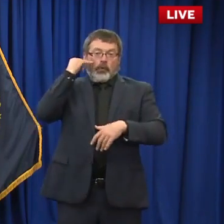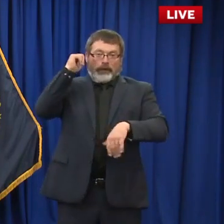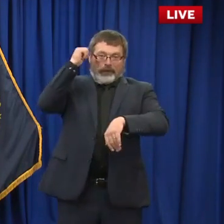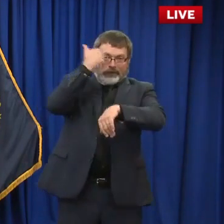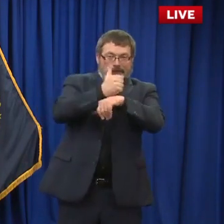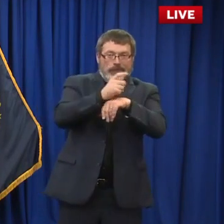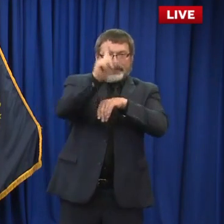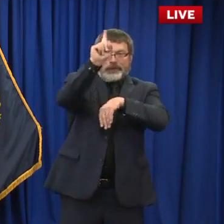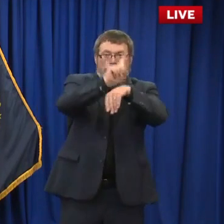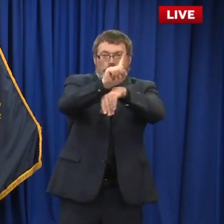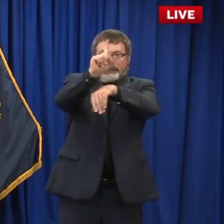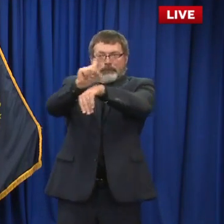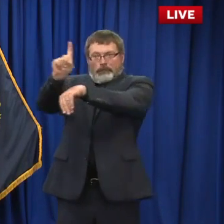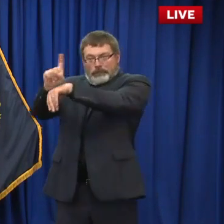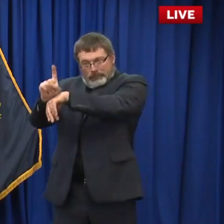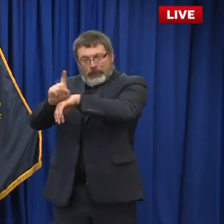POLE CONNECTIONS, YOU KNOW, WORKING IT OUT.